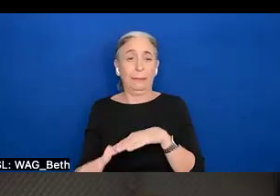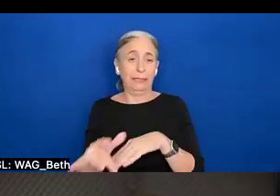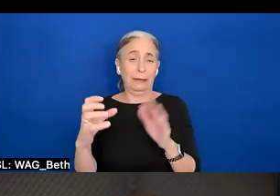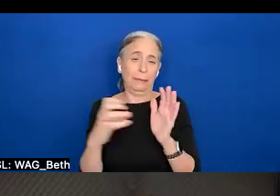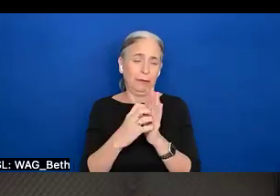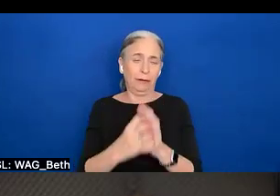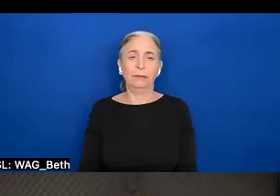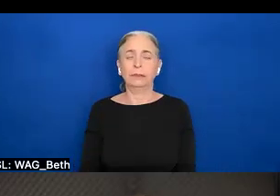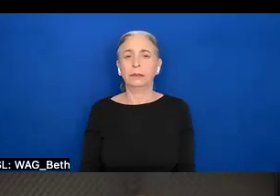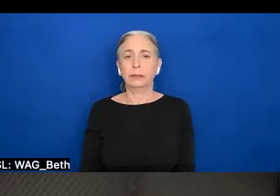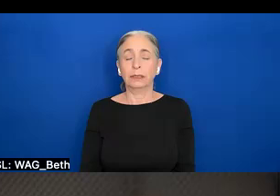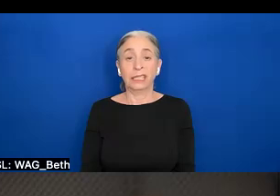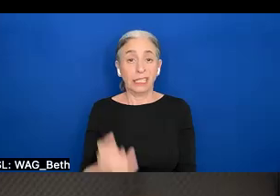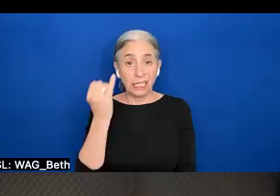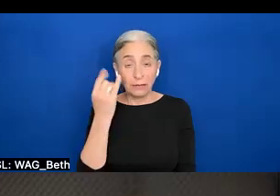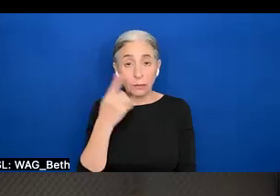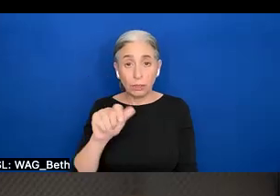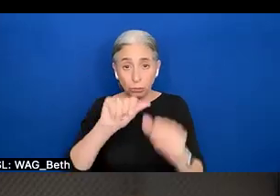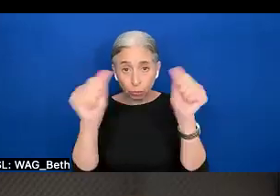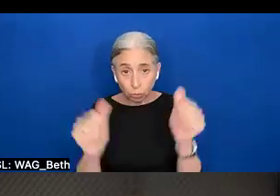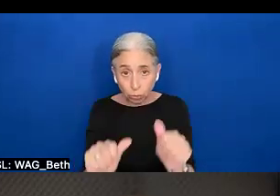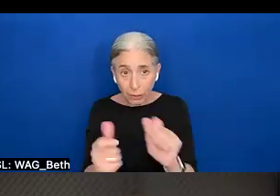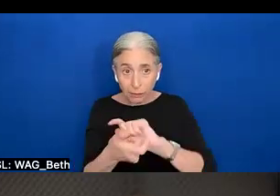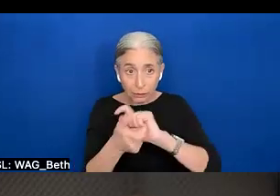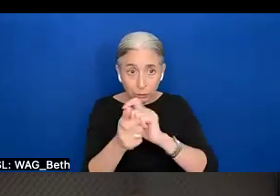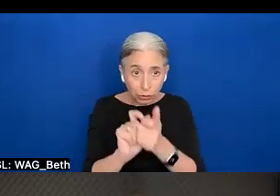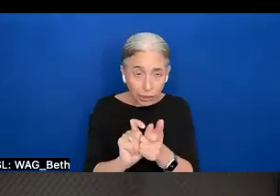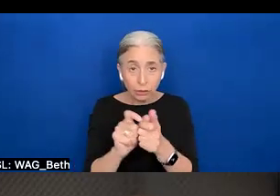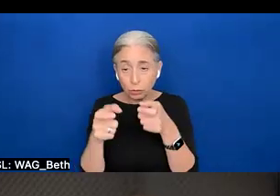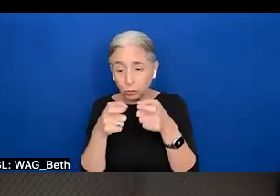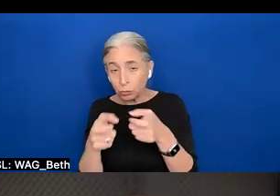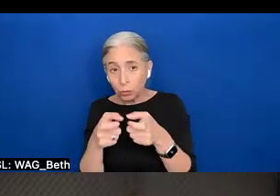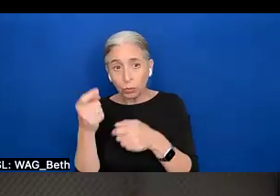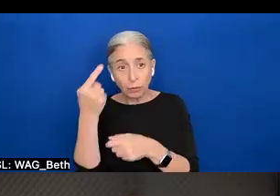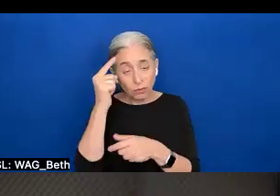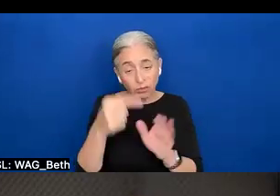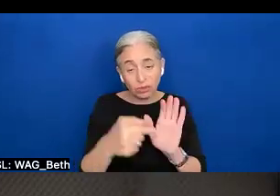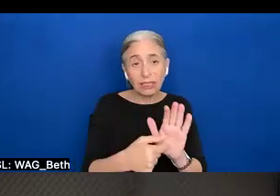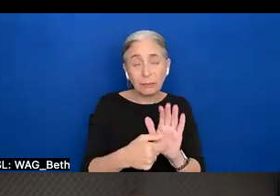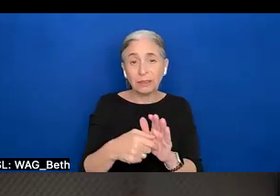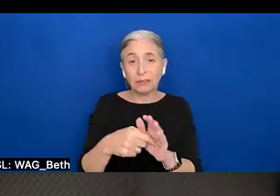And if you need to shape the paragraph, controlling,